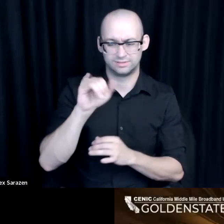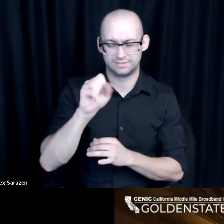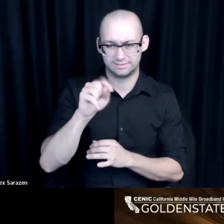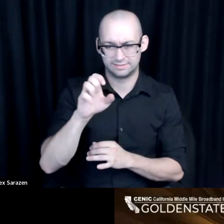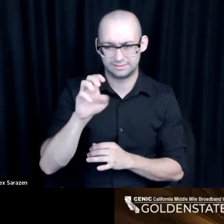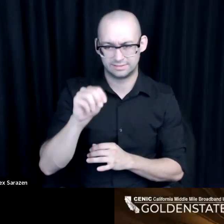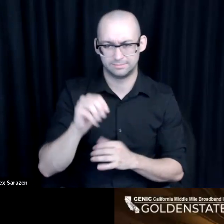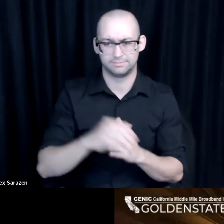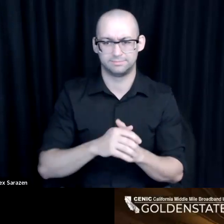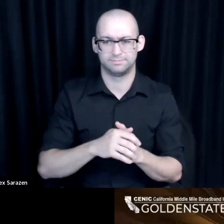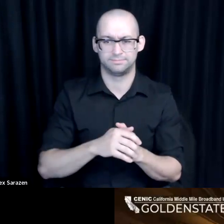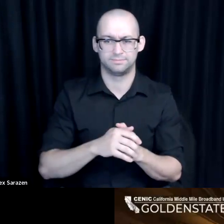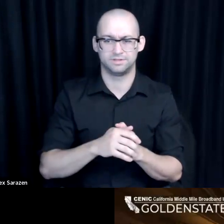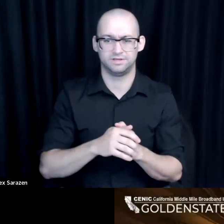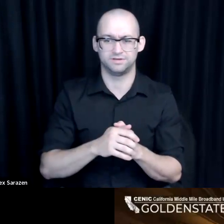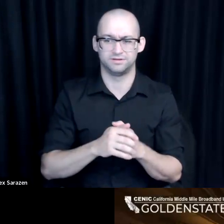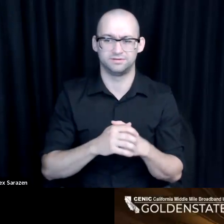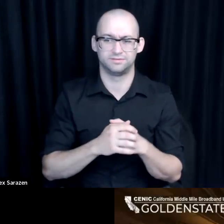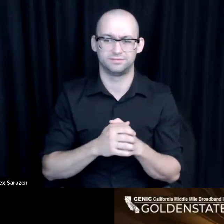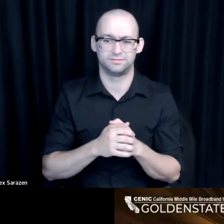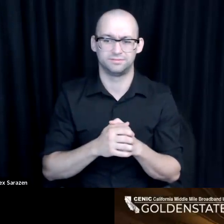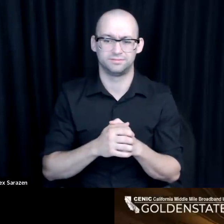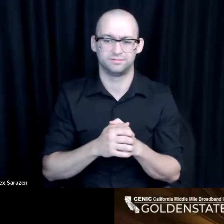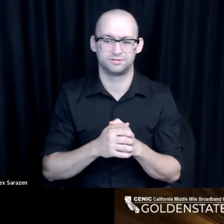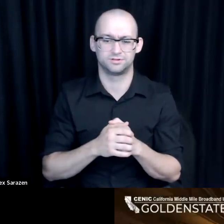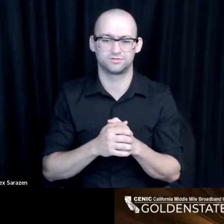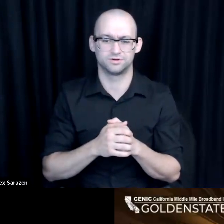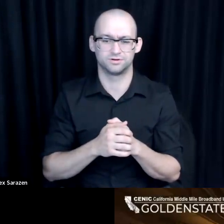etc, that are really committed to partnering with Tribes to support,